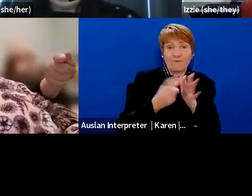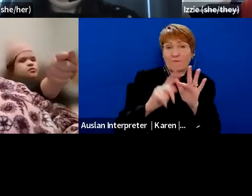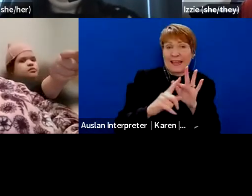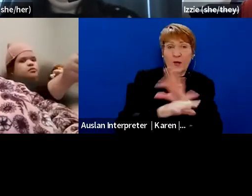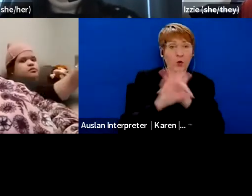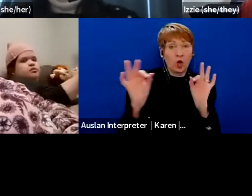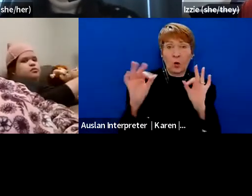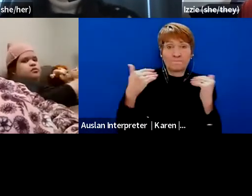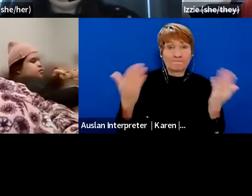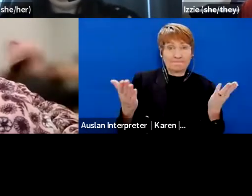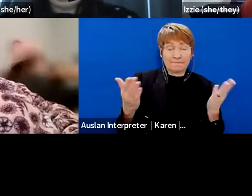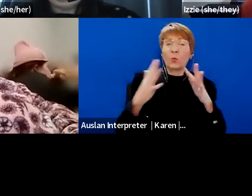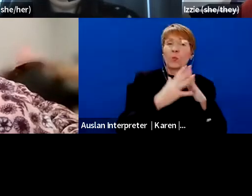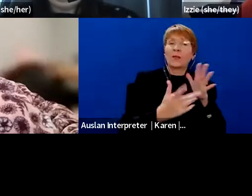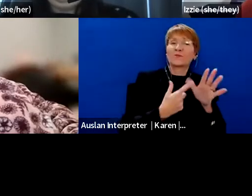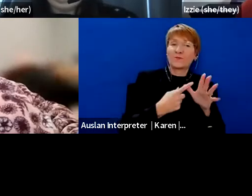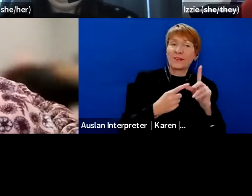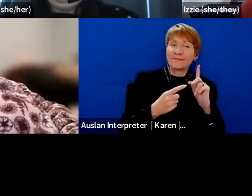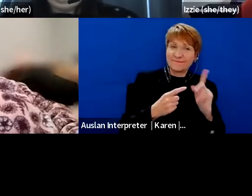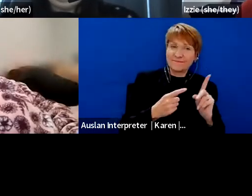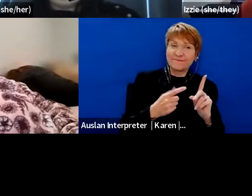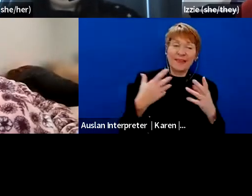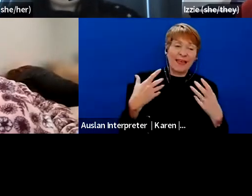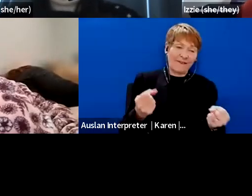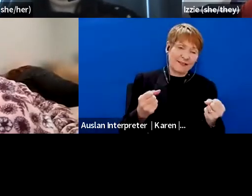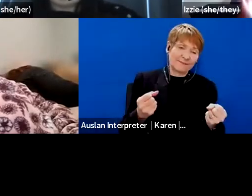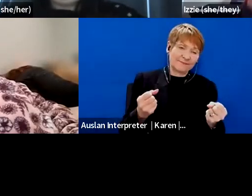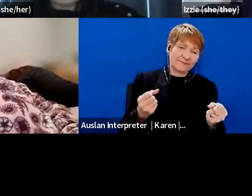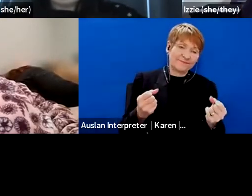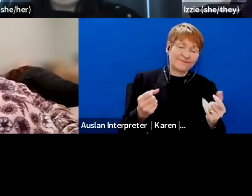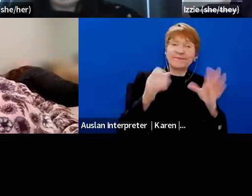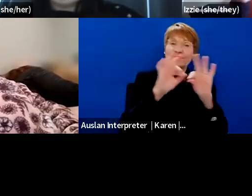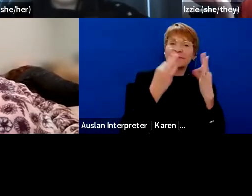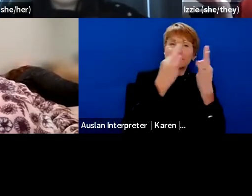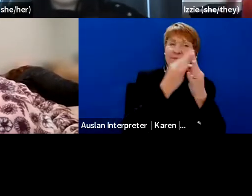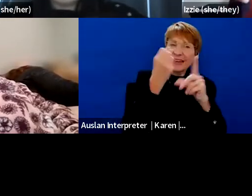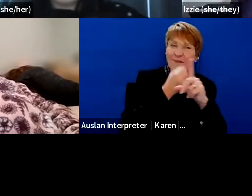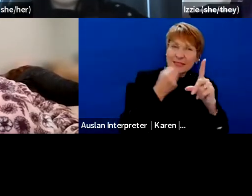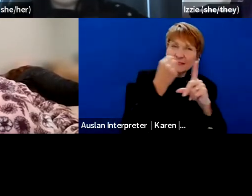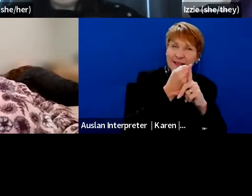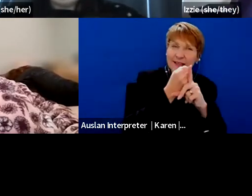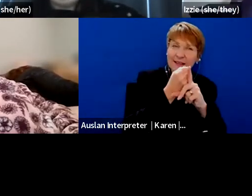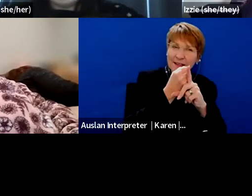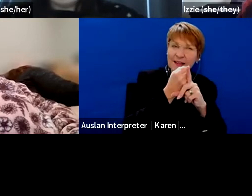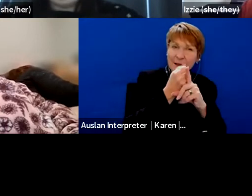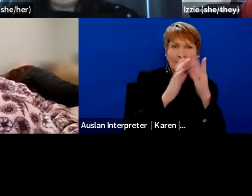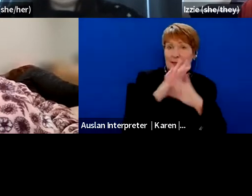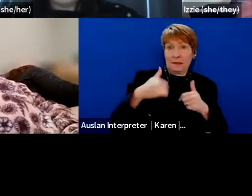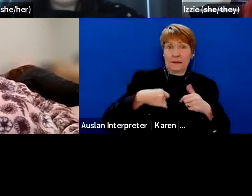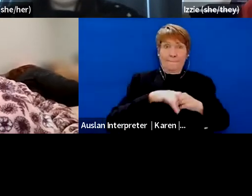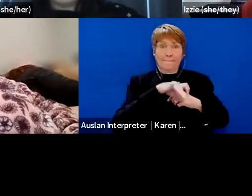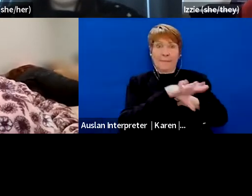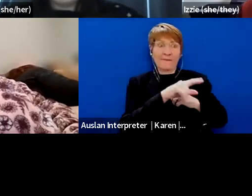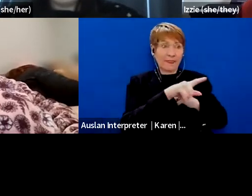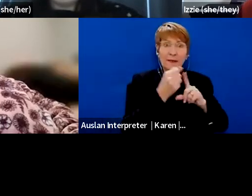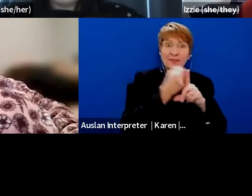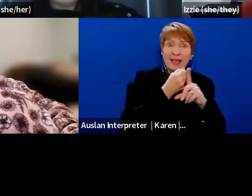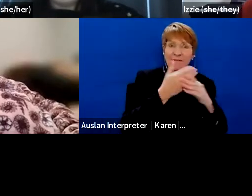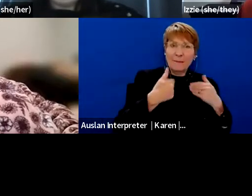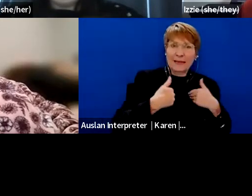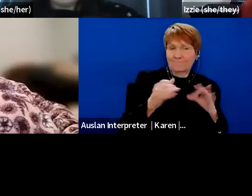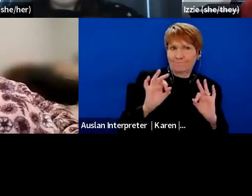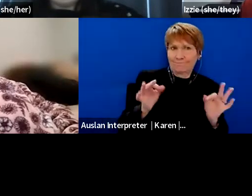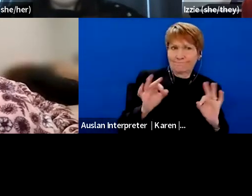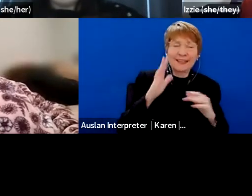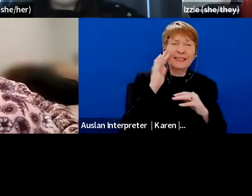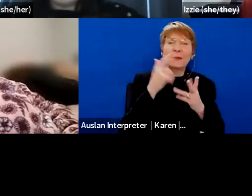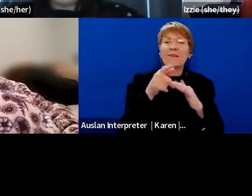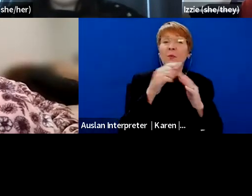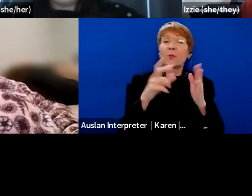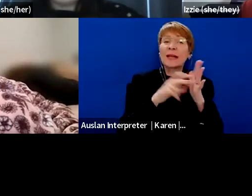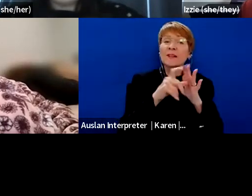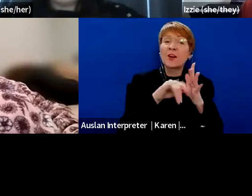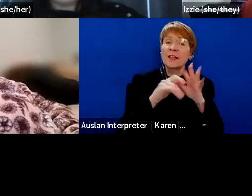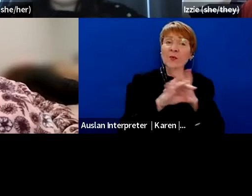And in WA specifically we have a number of advocacy organizations, which are free for people with disabilities. And regardless of if you have any is or not.